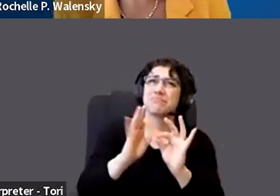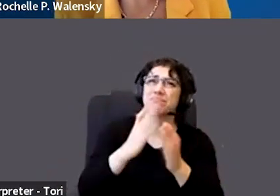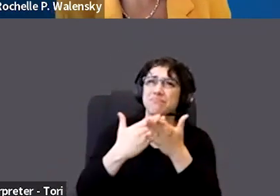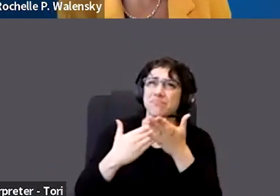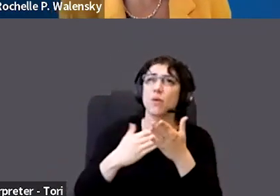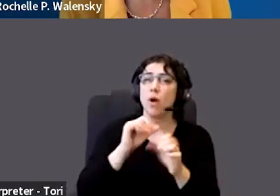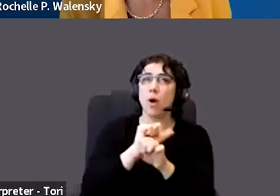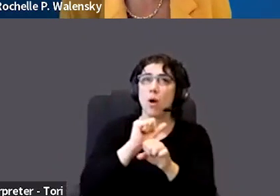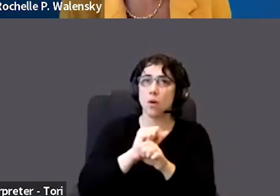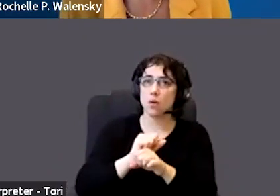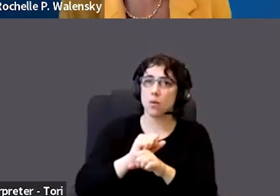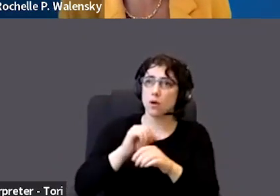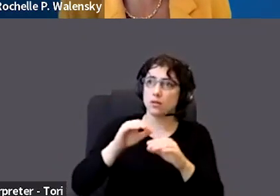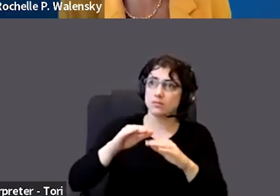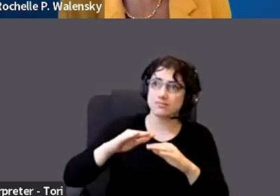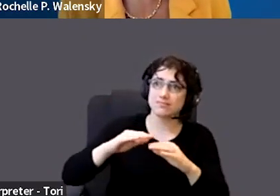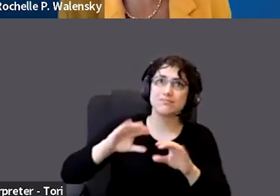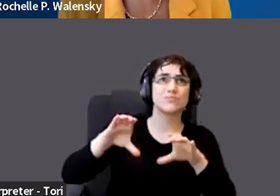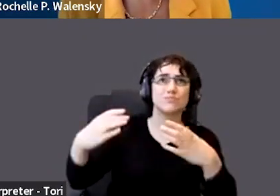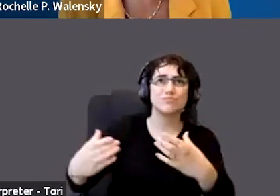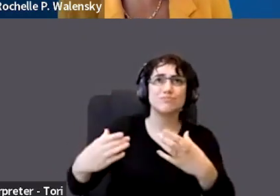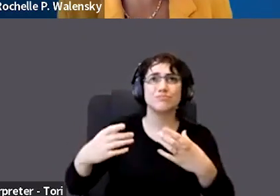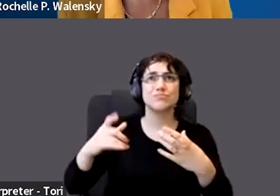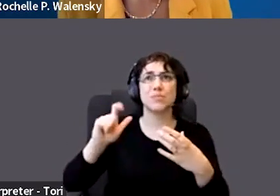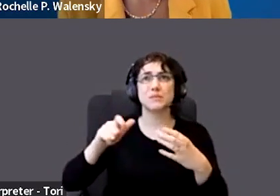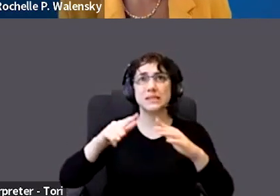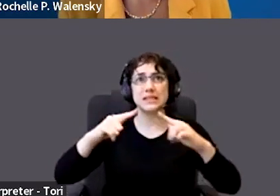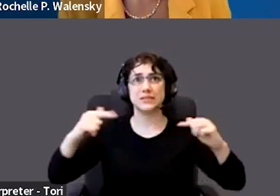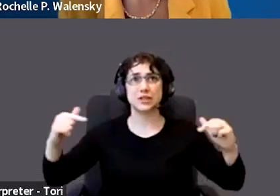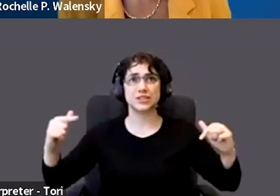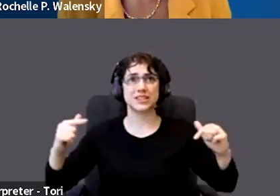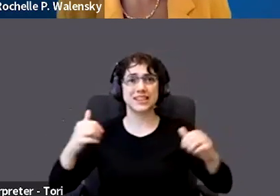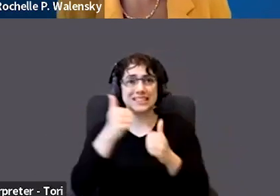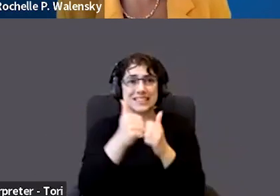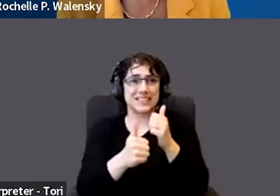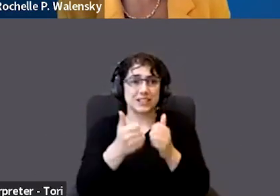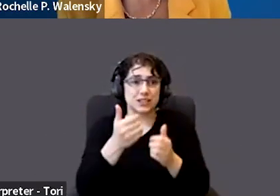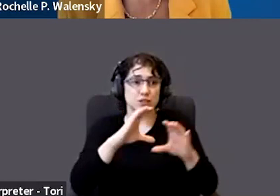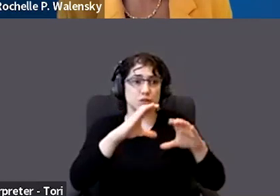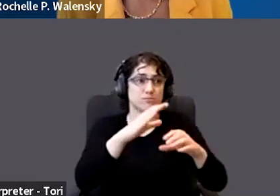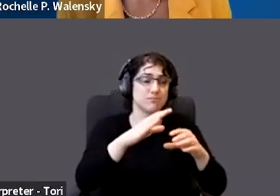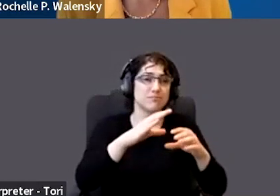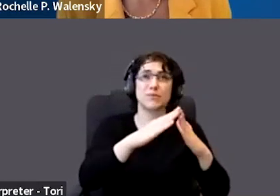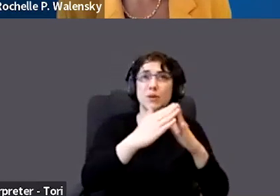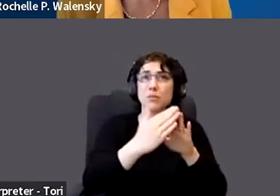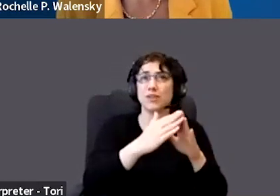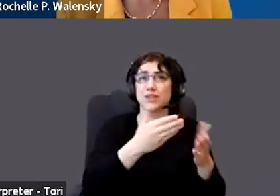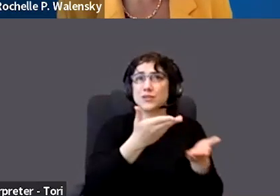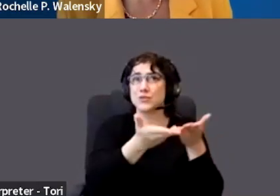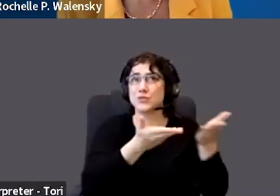that our workforce has to be as diverse as the communities that they serve. And so if we have public health workforce from and working